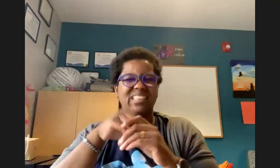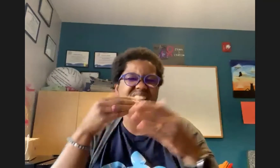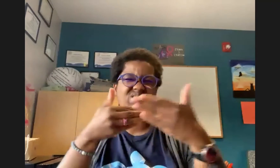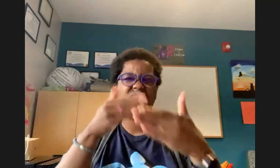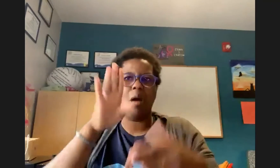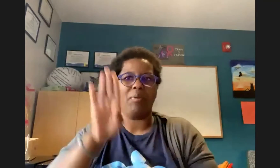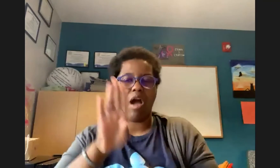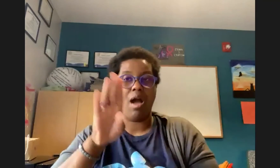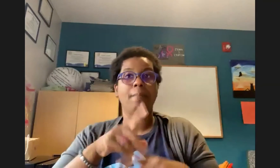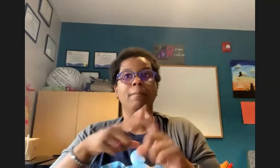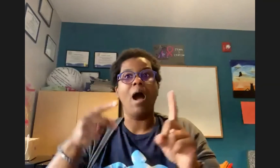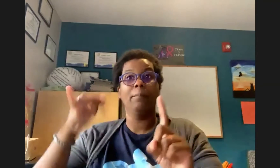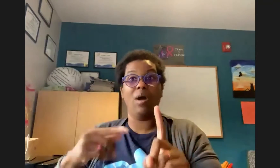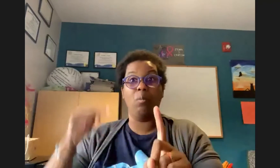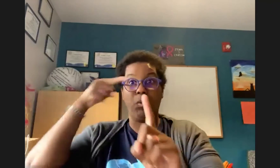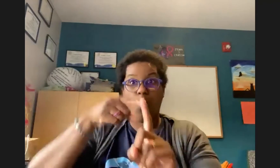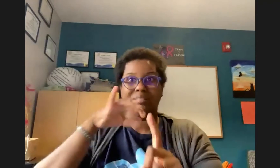which is just outside of Boston.